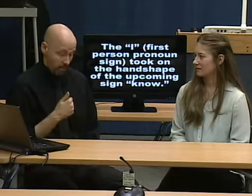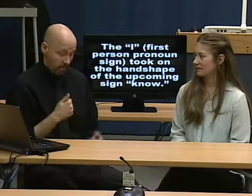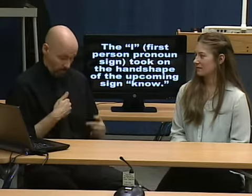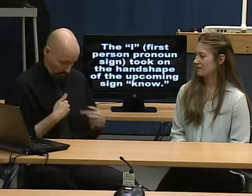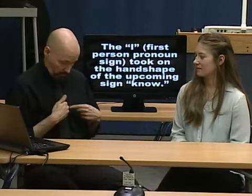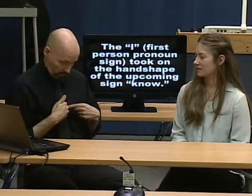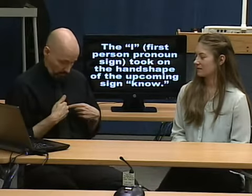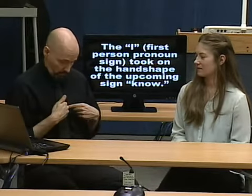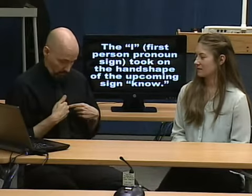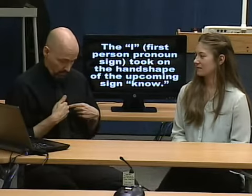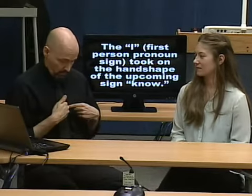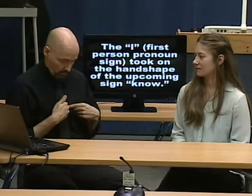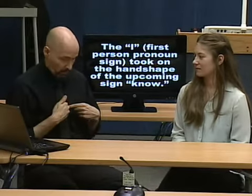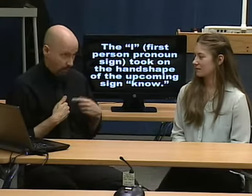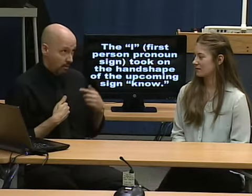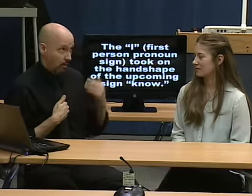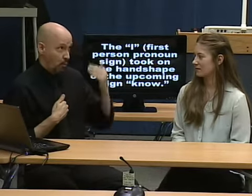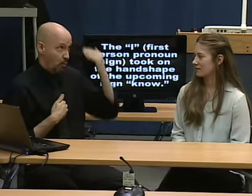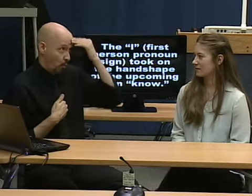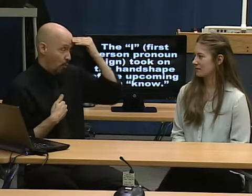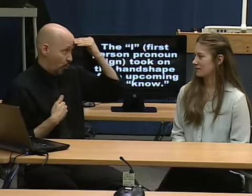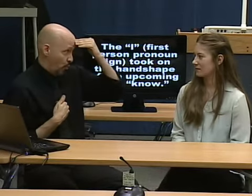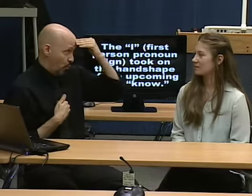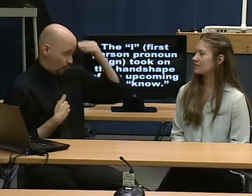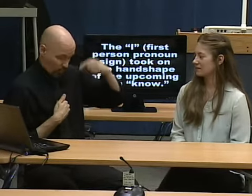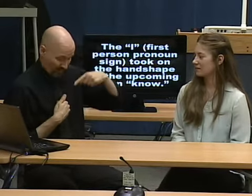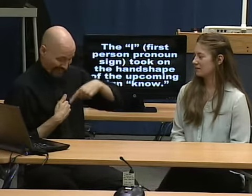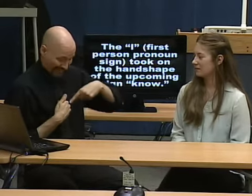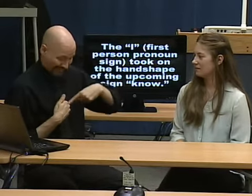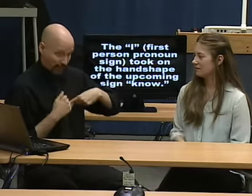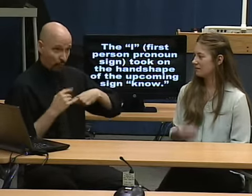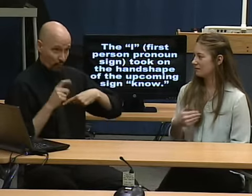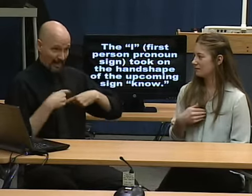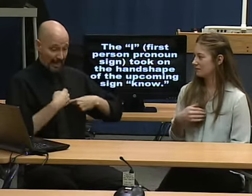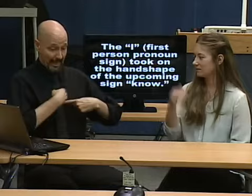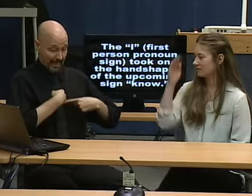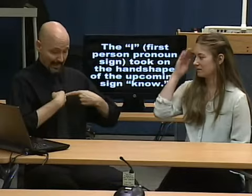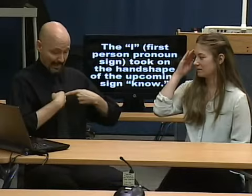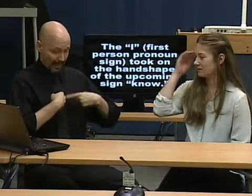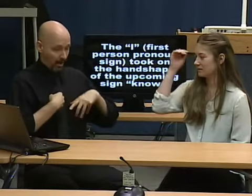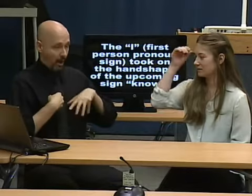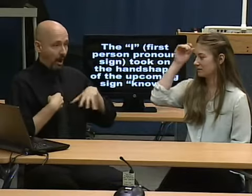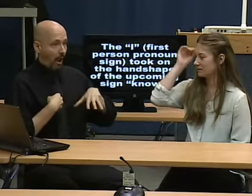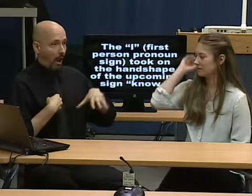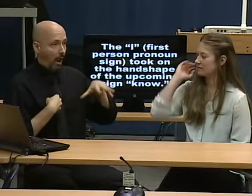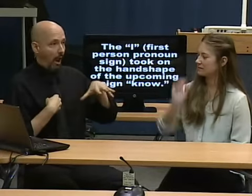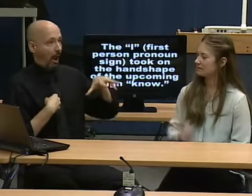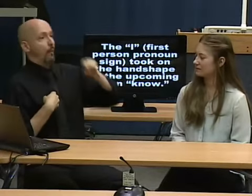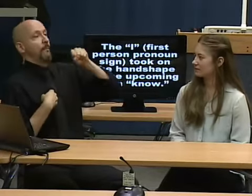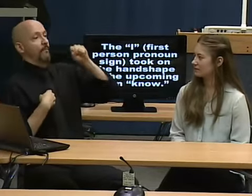So, this "I" here... ...and "know"... If you sign it with just the index finger, you'll have to change the entire handshape